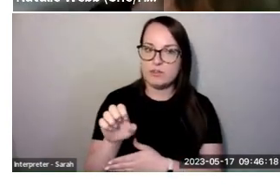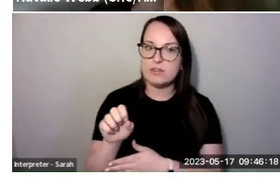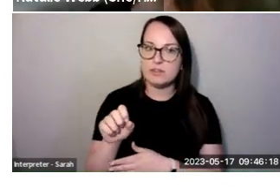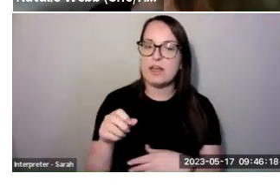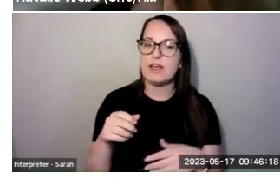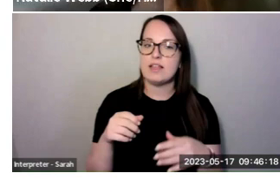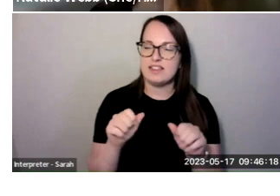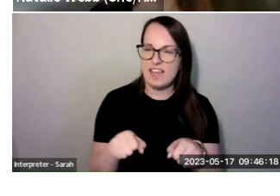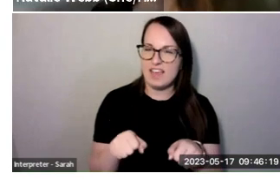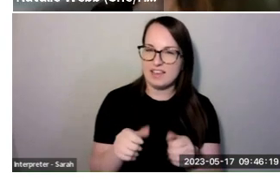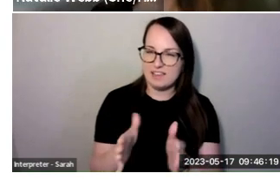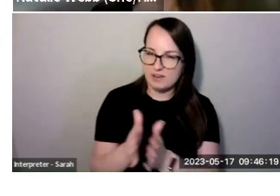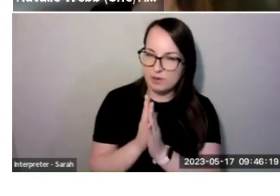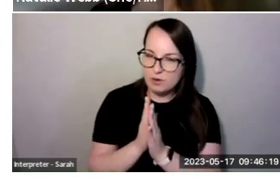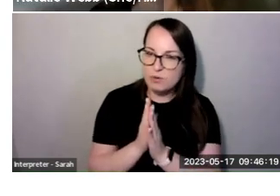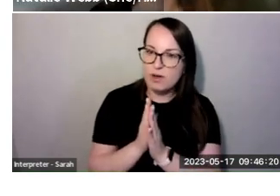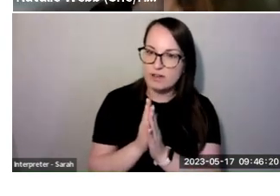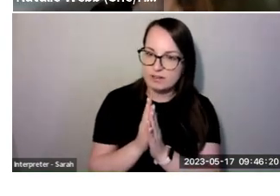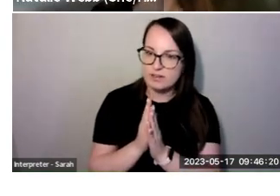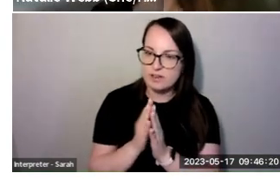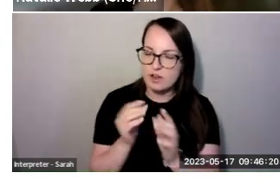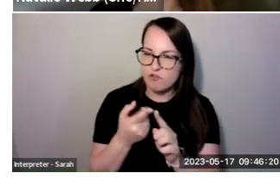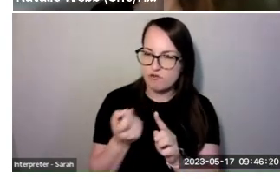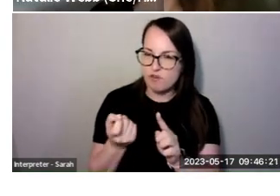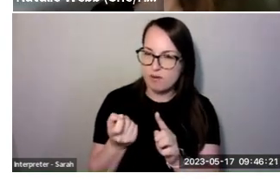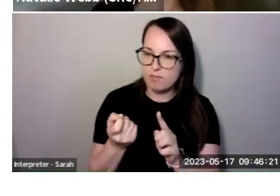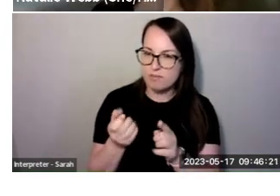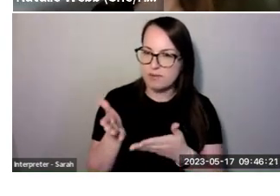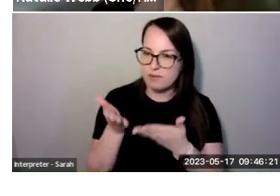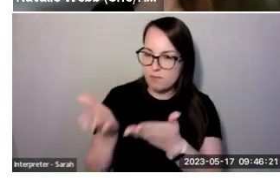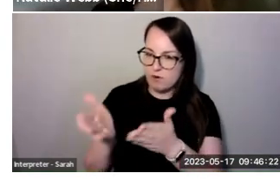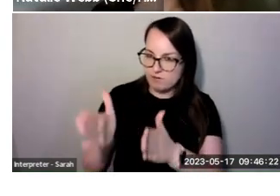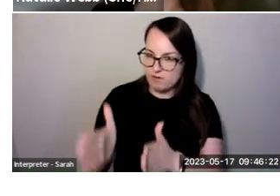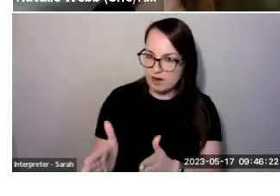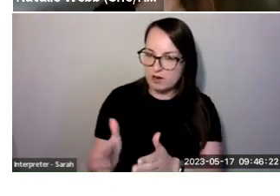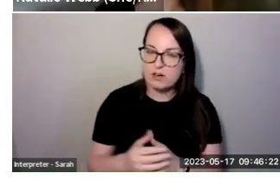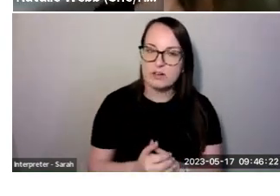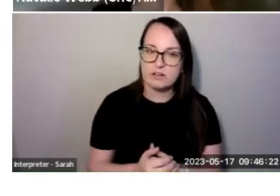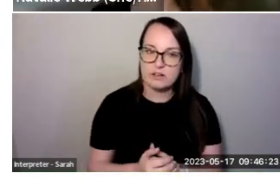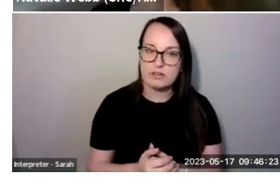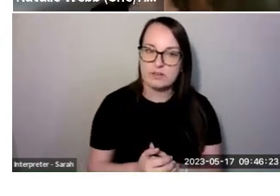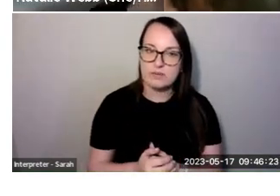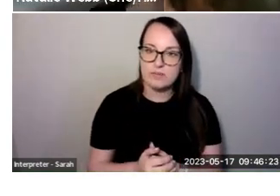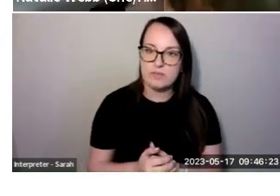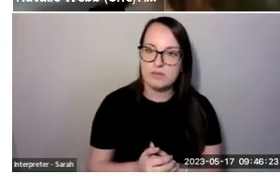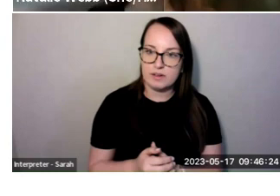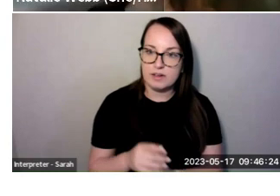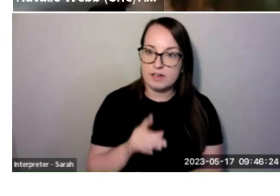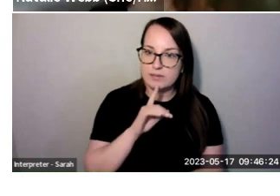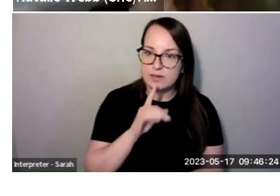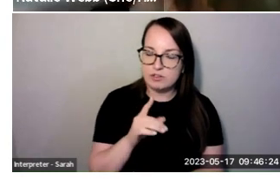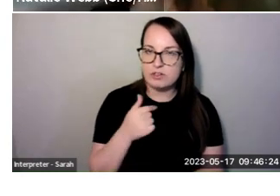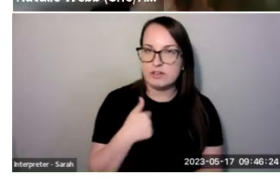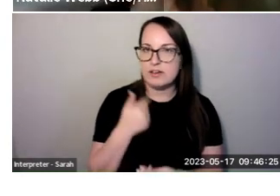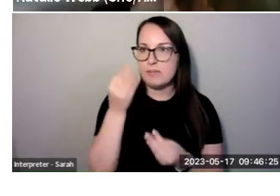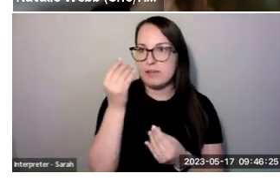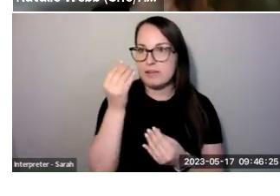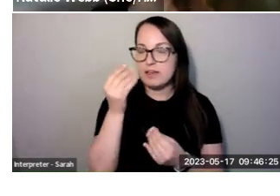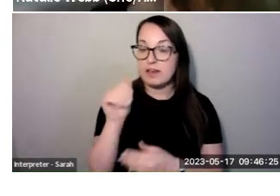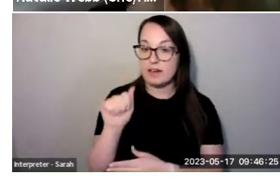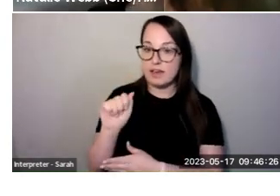these venues can ask for as they start a relationship with an access provider,